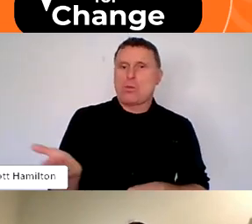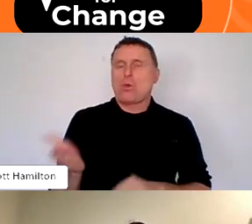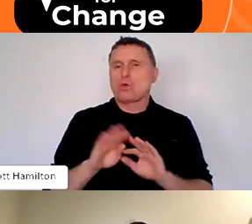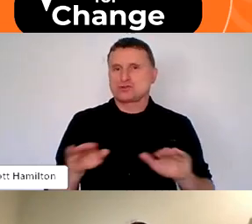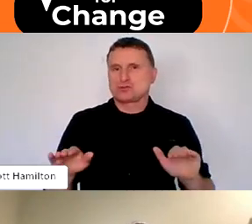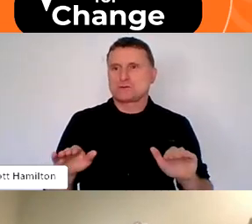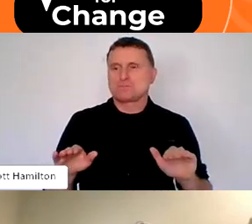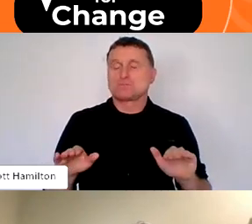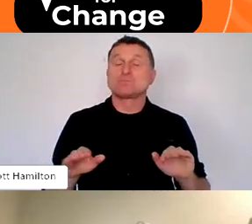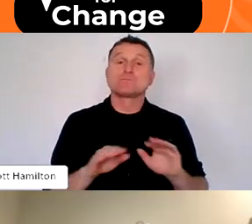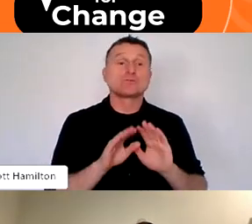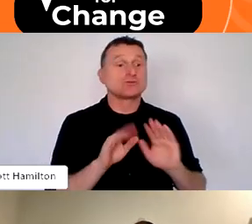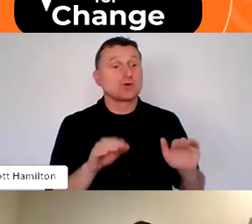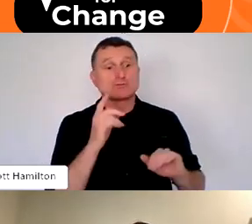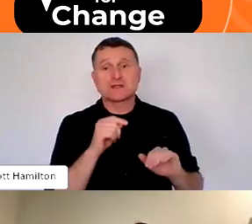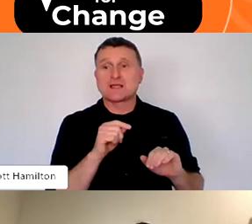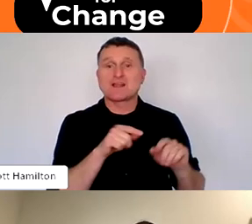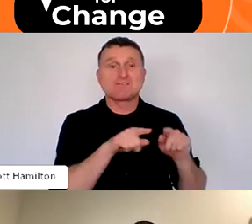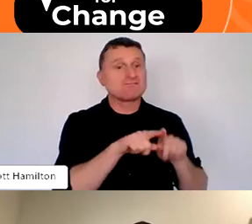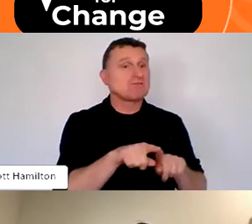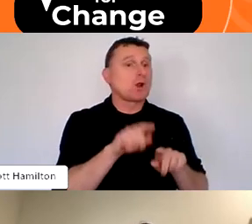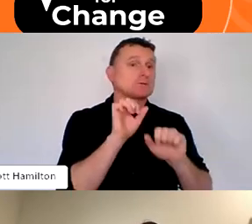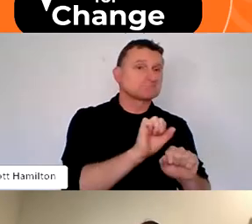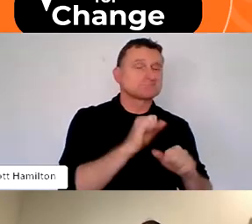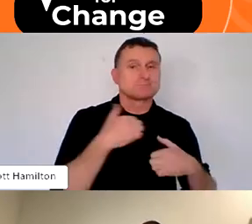are able to follow their interests, make choices over what and who